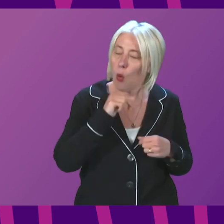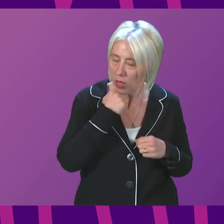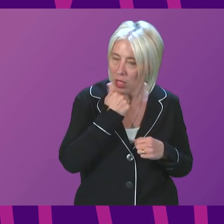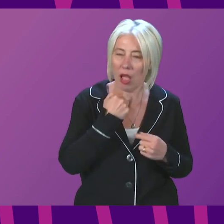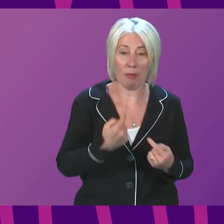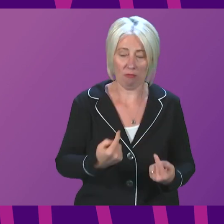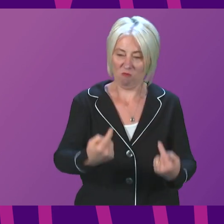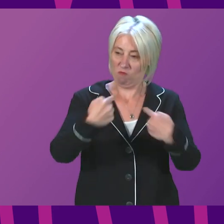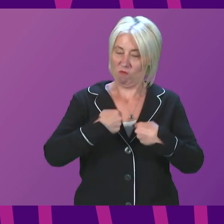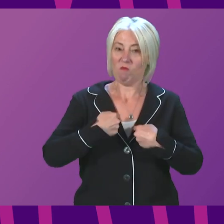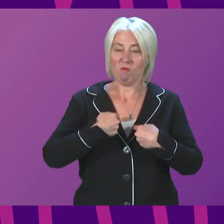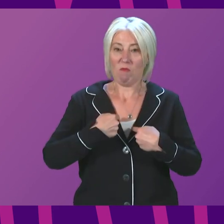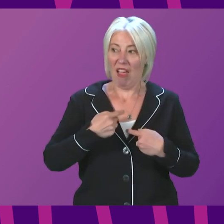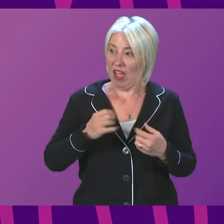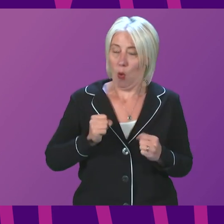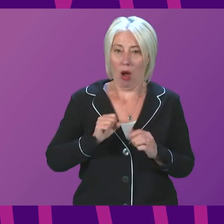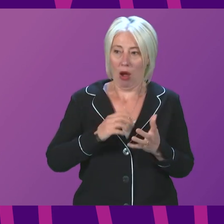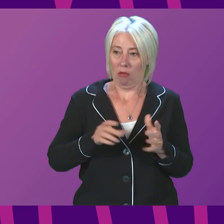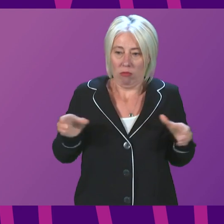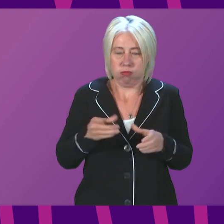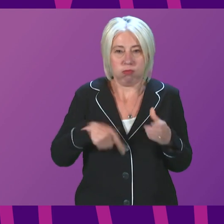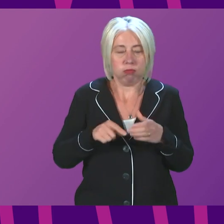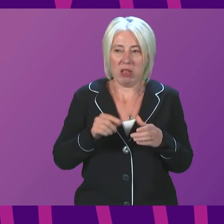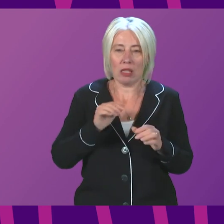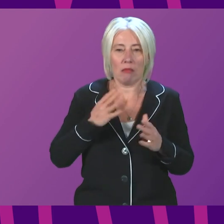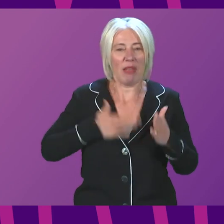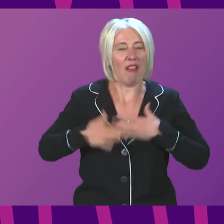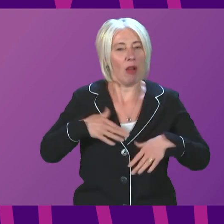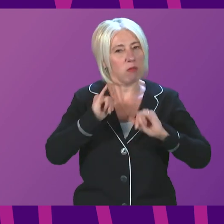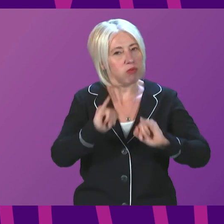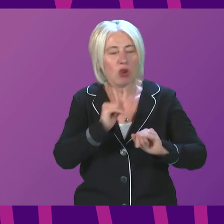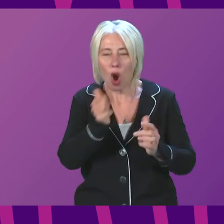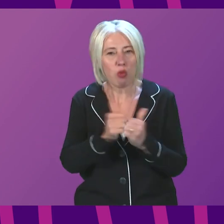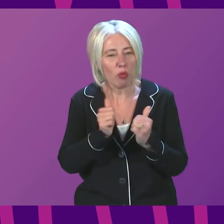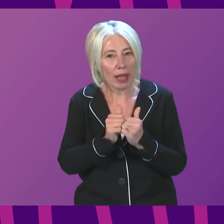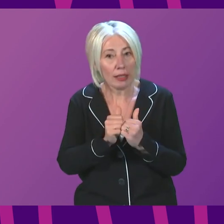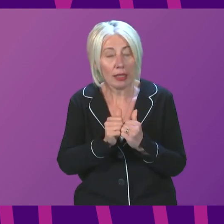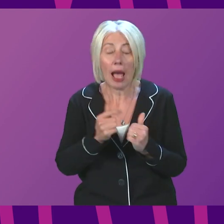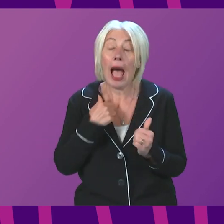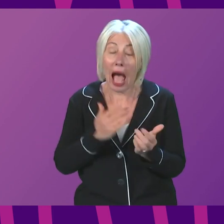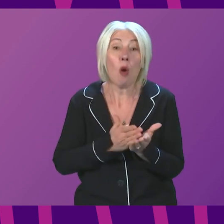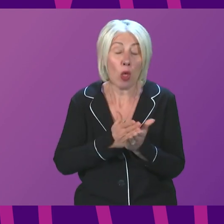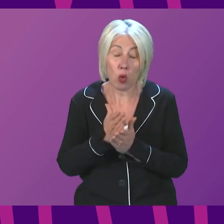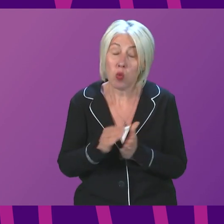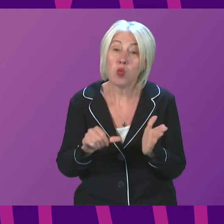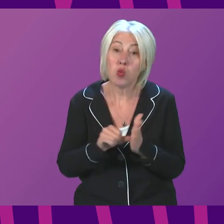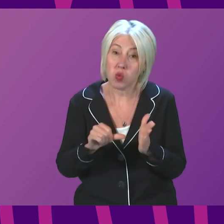of having people who have behaved inappropriately. As I said a moment ago, I went through some of the most difficult times of my whole time